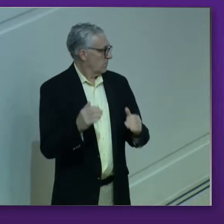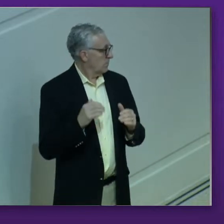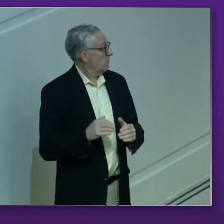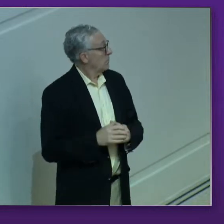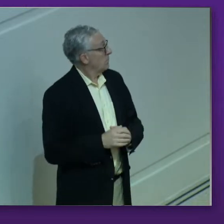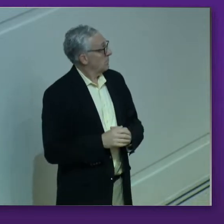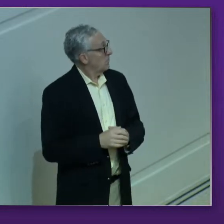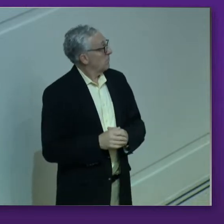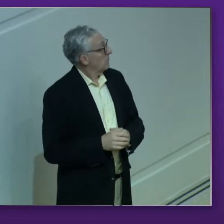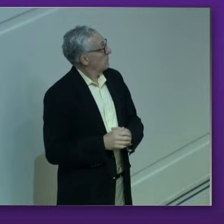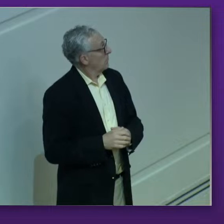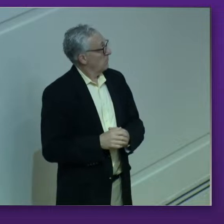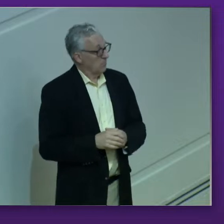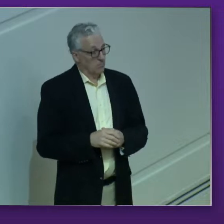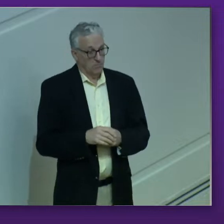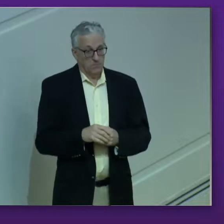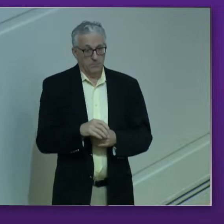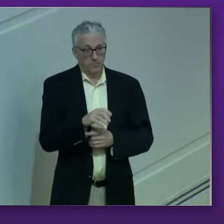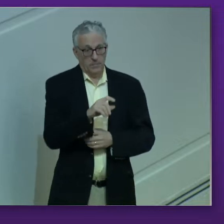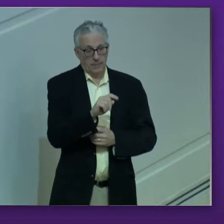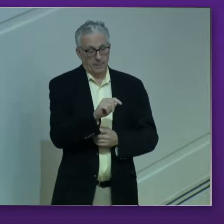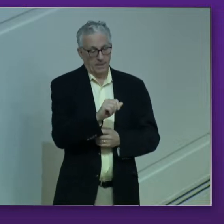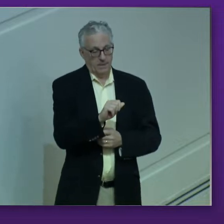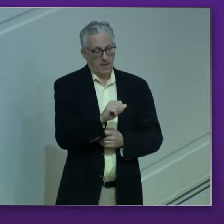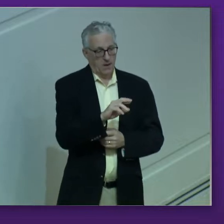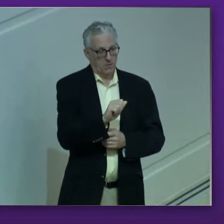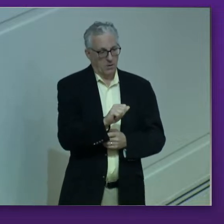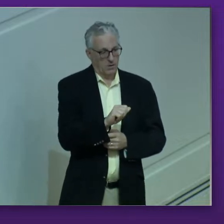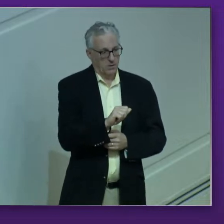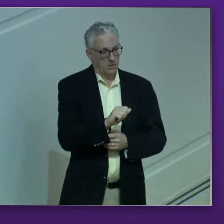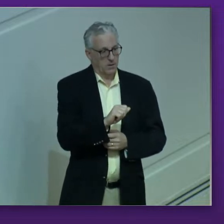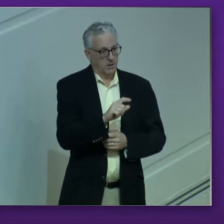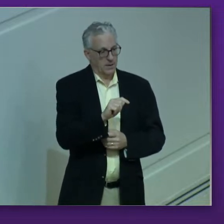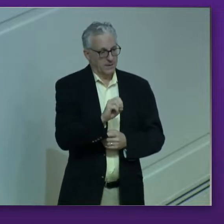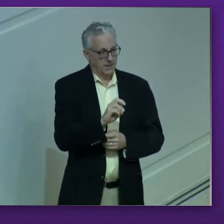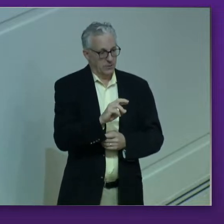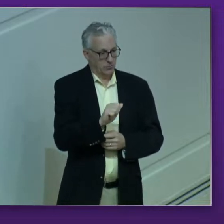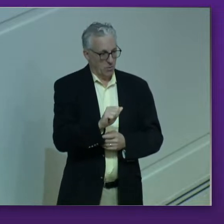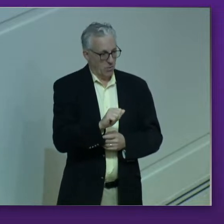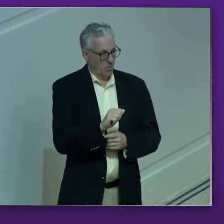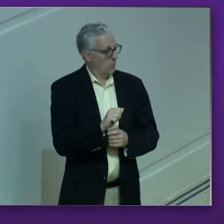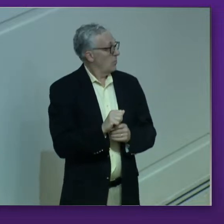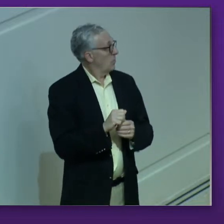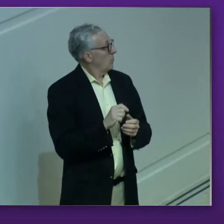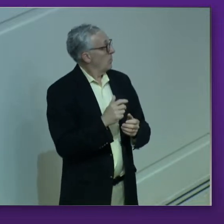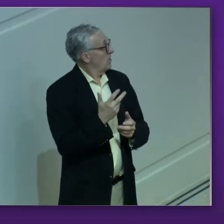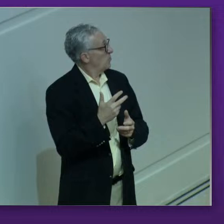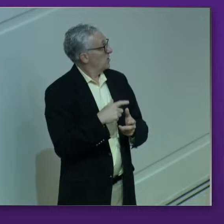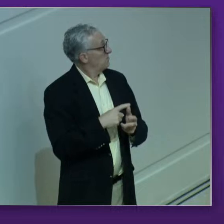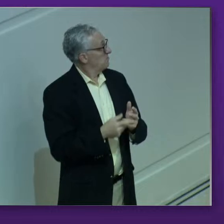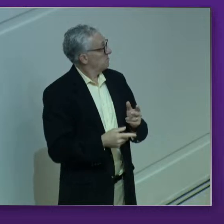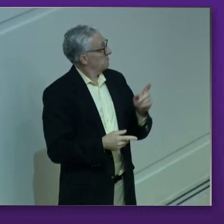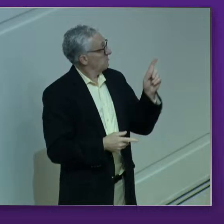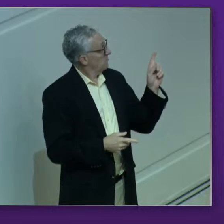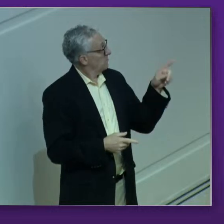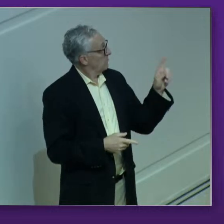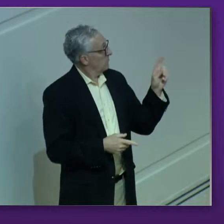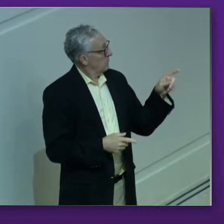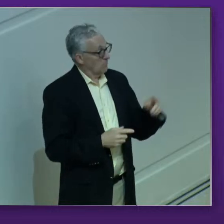COMMUNITY HEALTH CARE SETTINGS TO EFFECTIVELY ADDRESSWORKFORCE NEEDS. CONGRATULATIONS THE NEXT AWARD GOES TO .